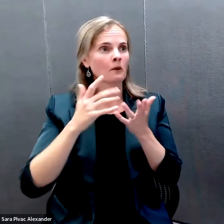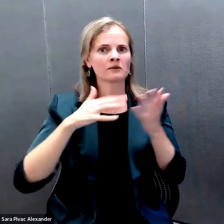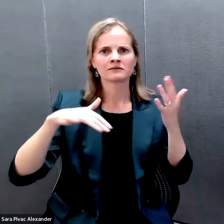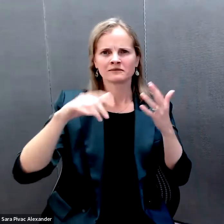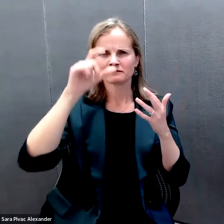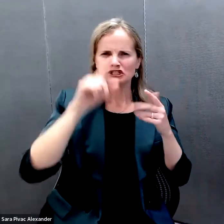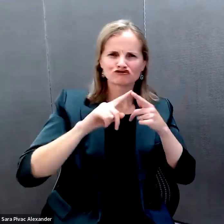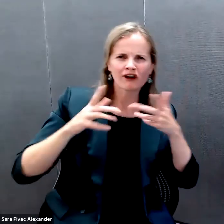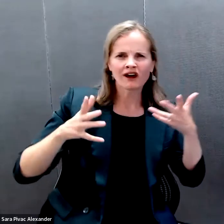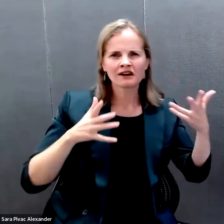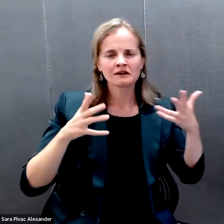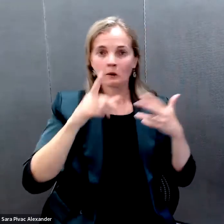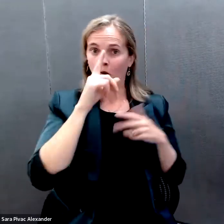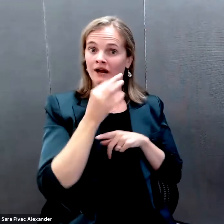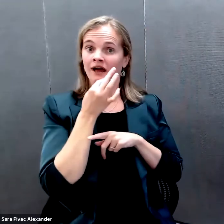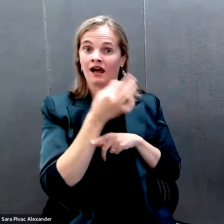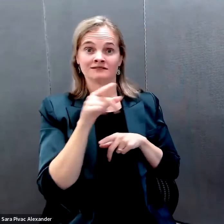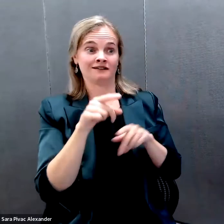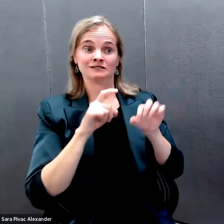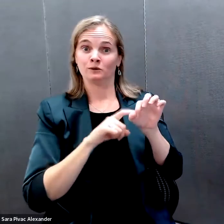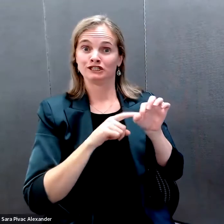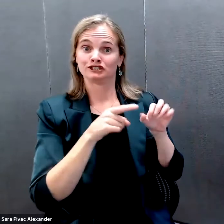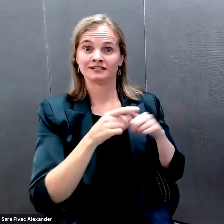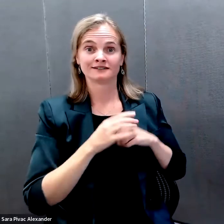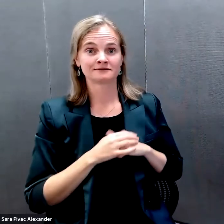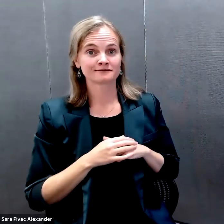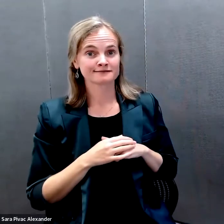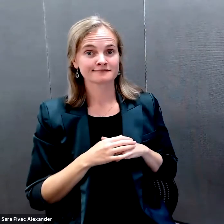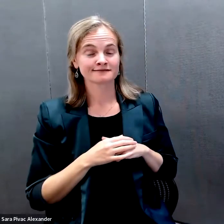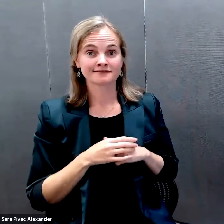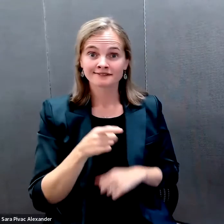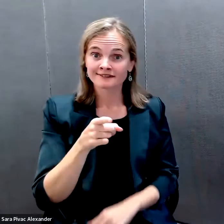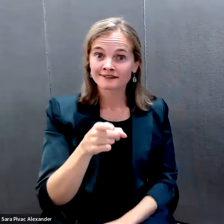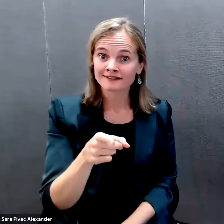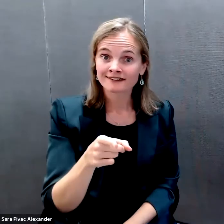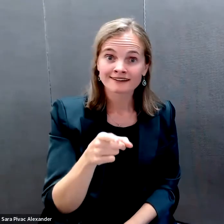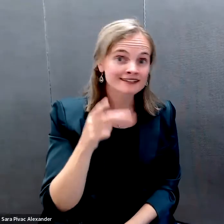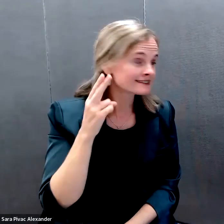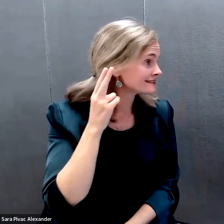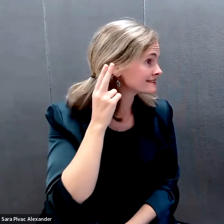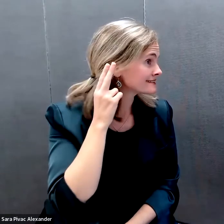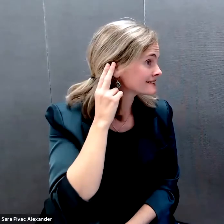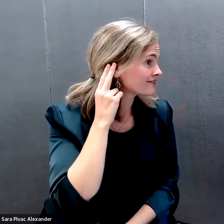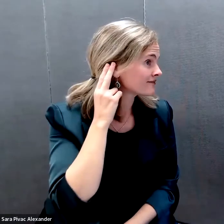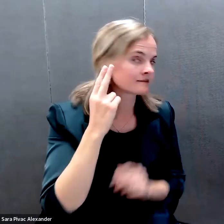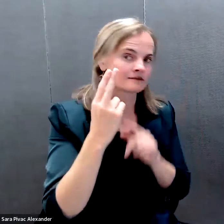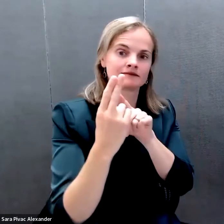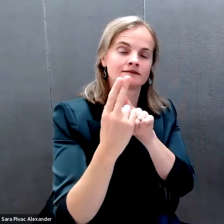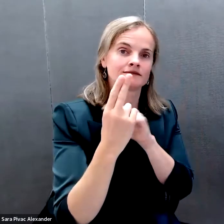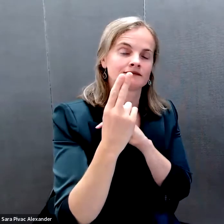perhaps you might run into a deaf person in a shop or a deaf person someone you can ask them are you deaf